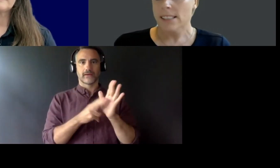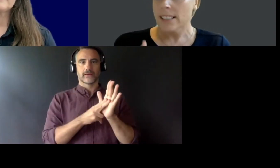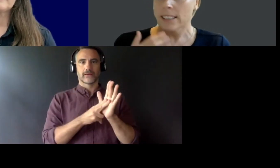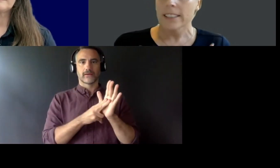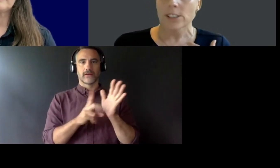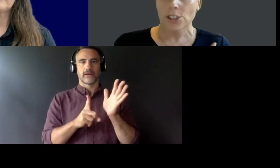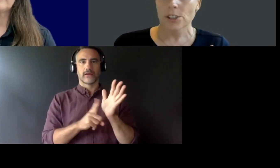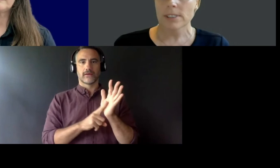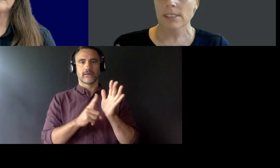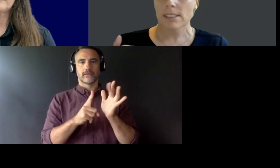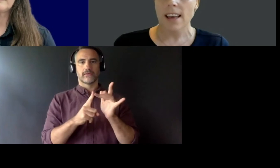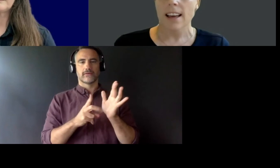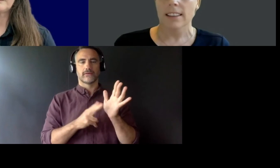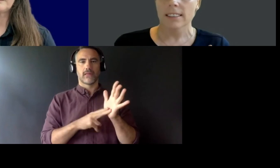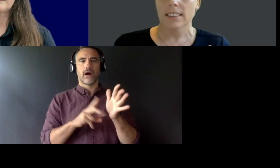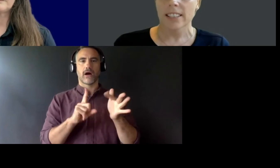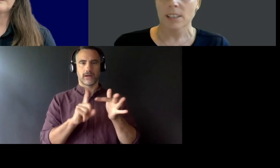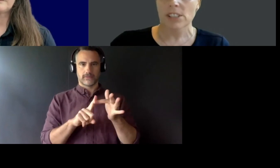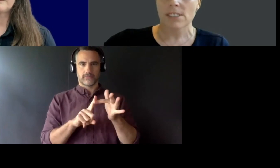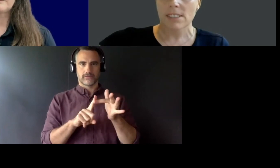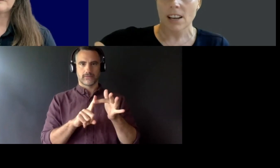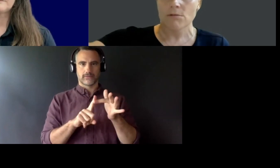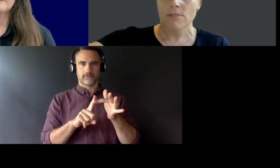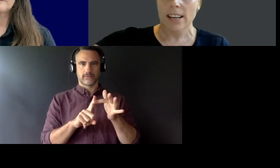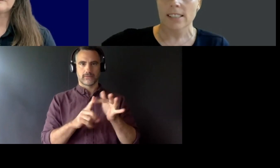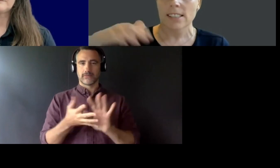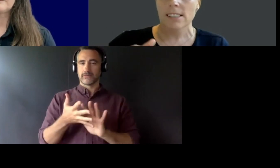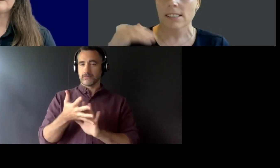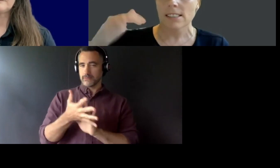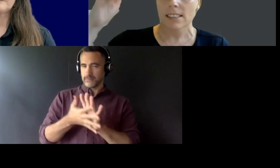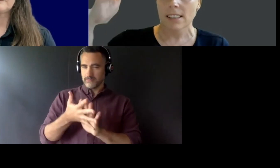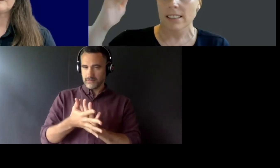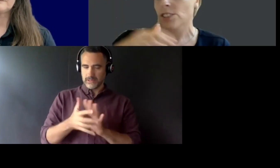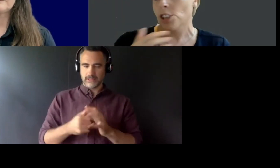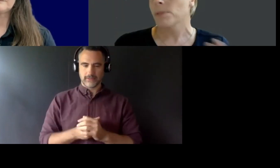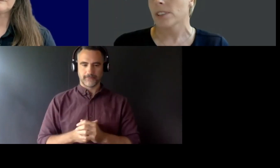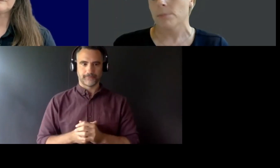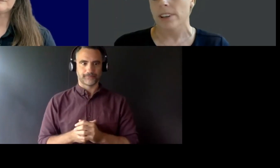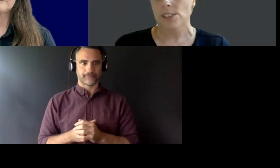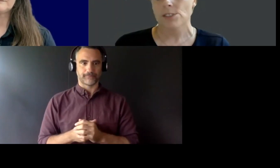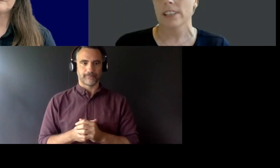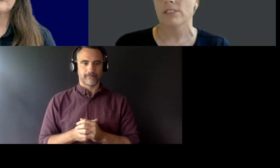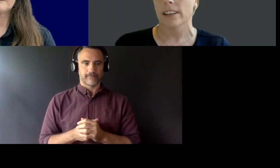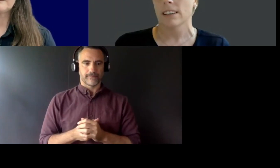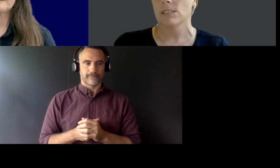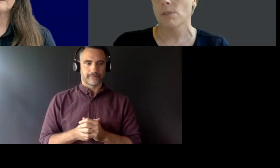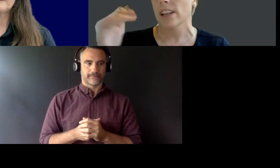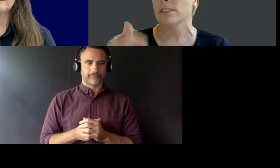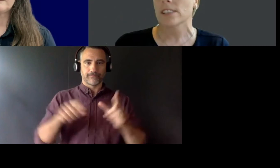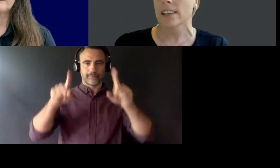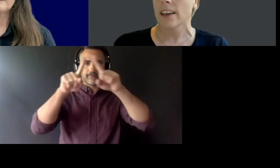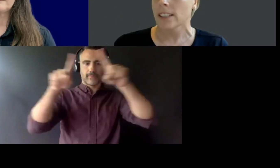It ensures that the images are read, interpreted by a screen reader one after another in a